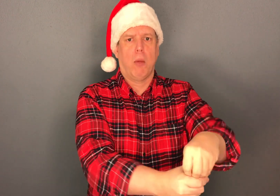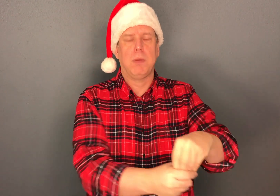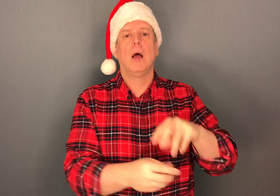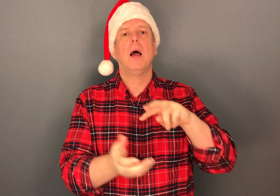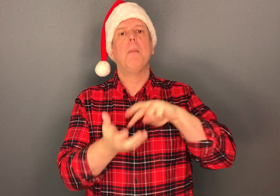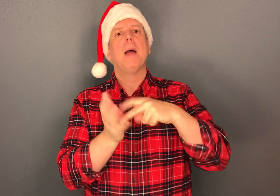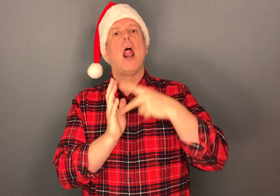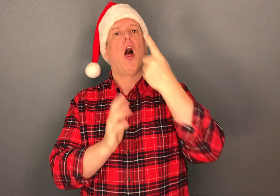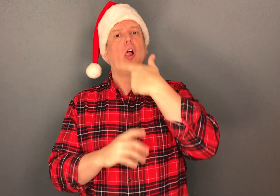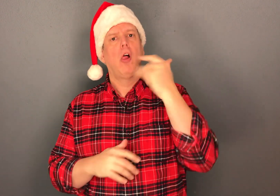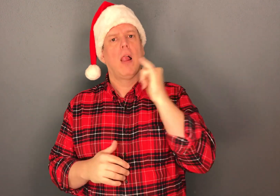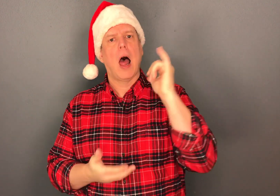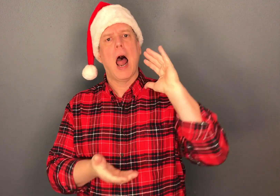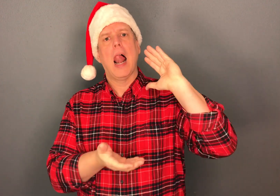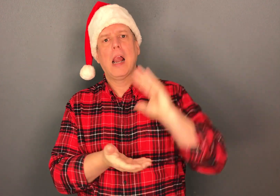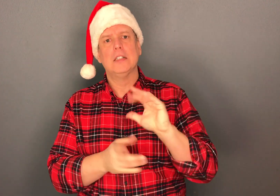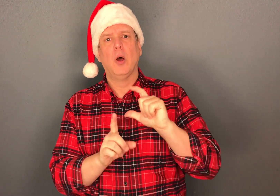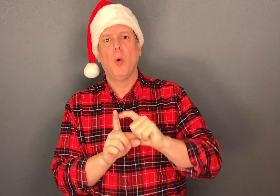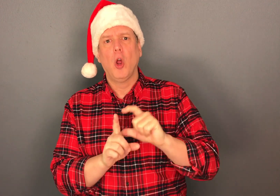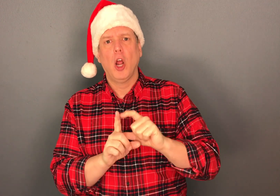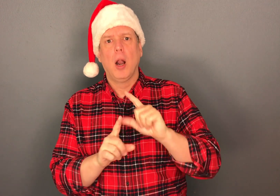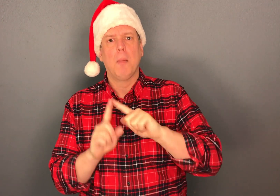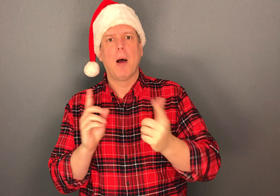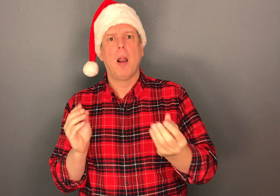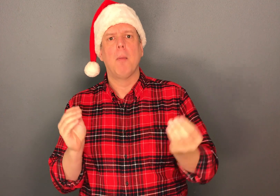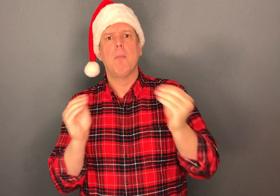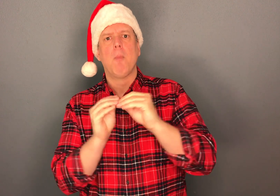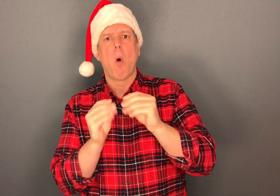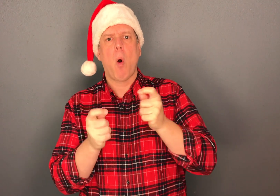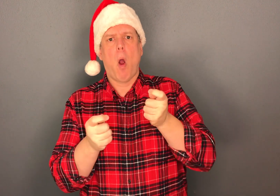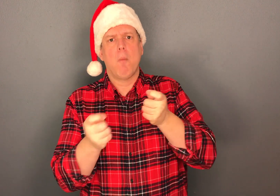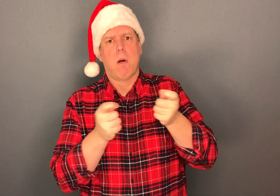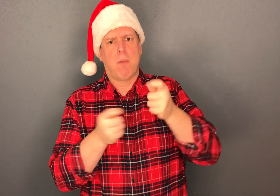modification in the word itself so it looks like there are fewer words but in